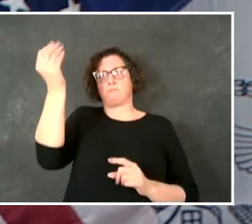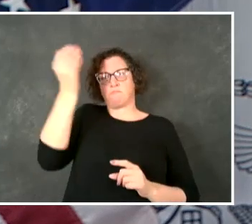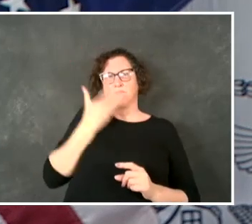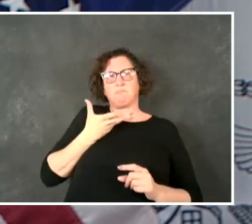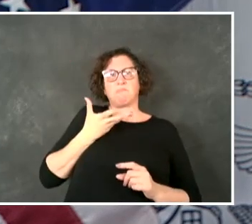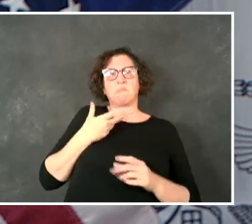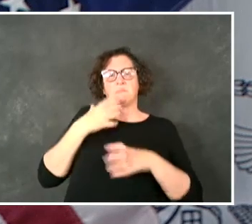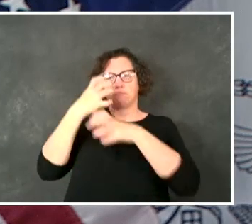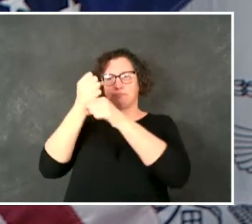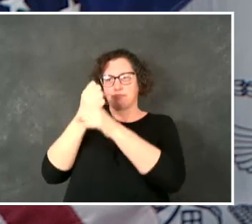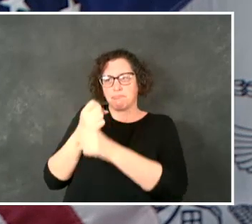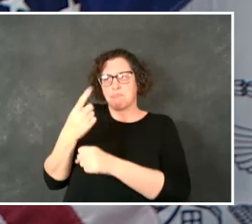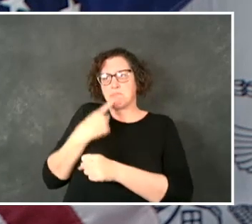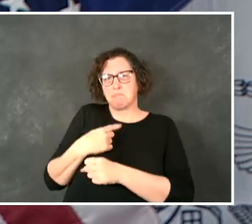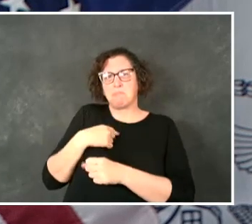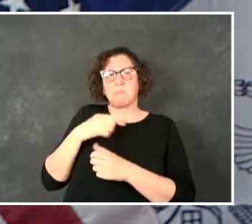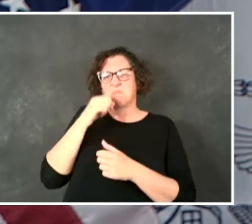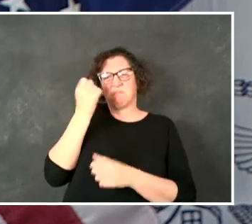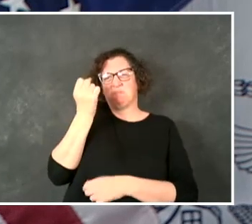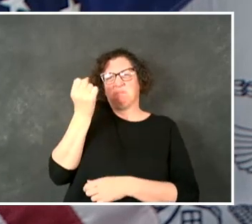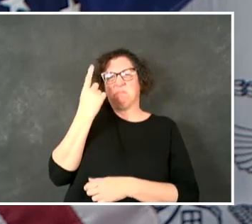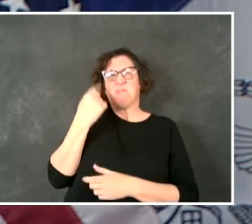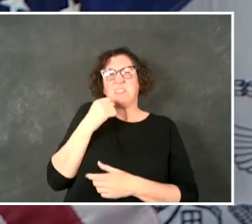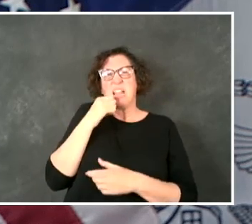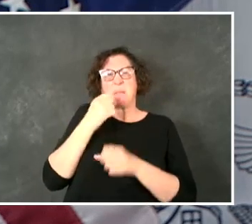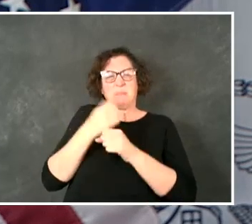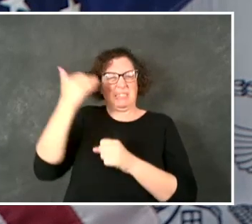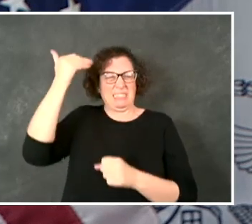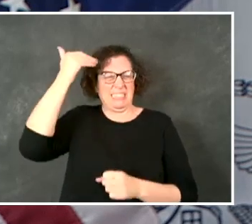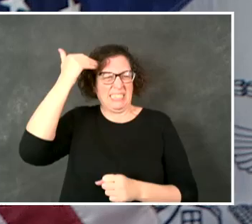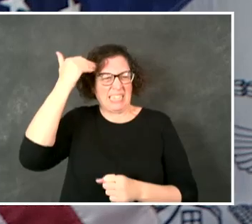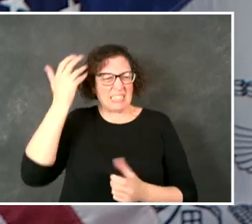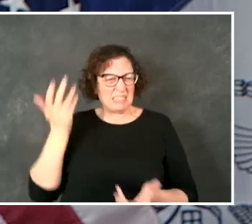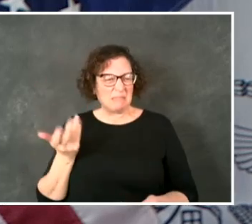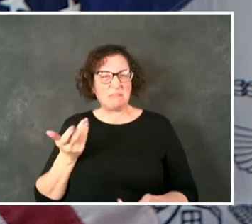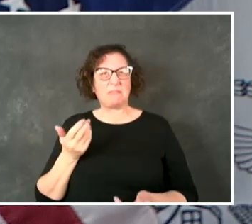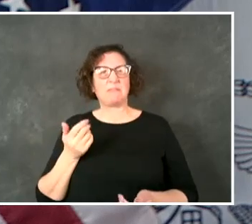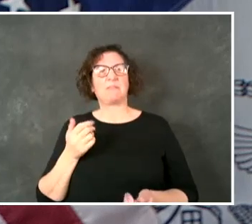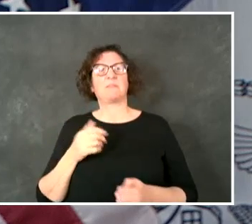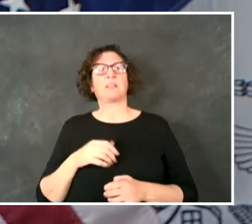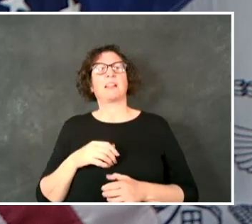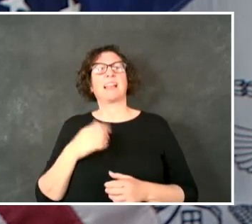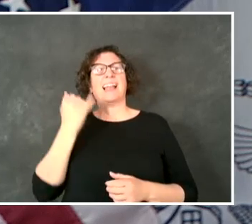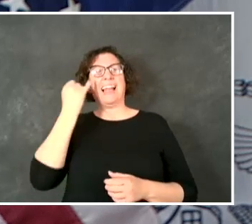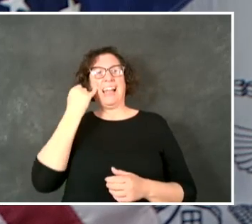THE PIECE. WHAT I HAD SUMMARIZED TOME , DOESN'T MAKE SENSE TO ME. I'LL LOOK AT IT